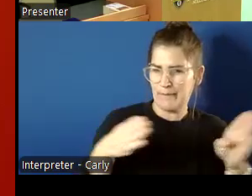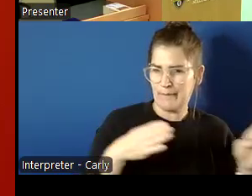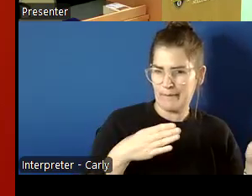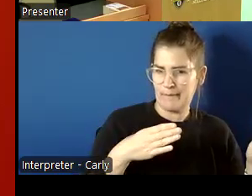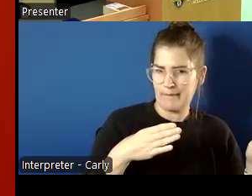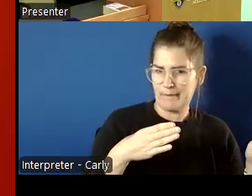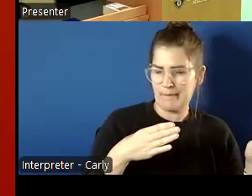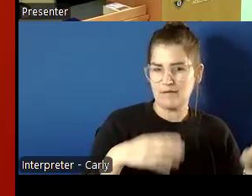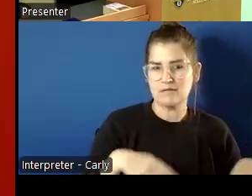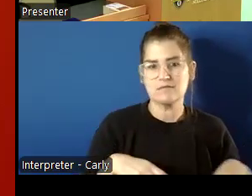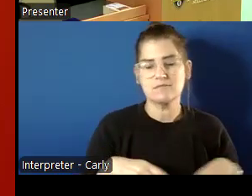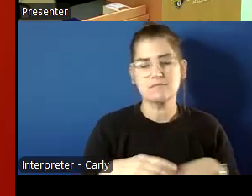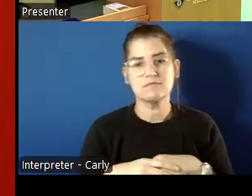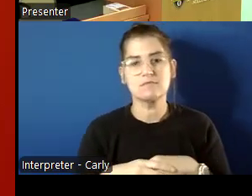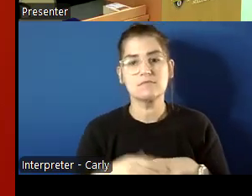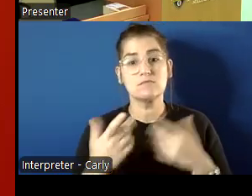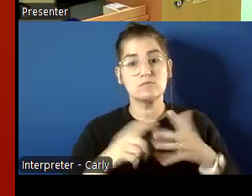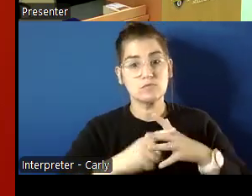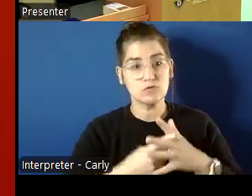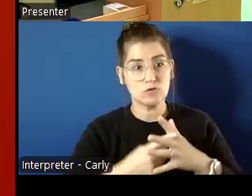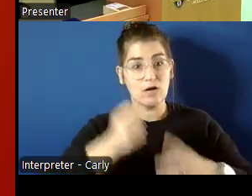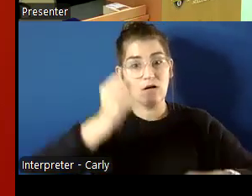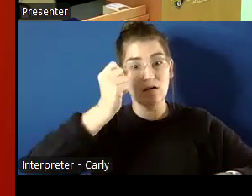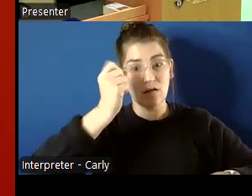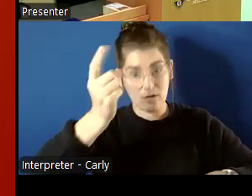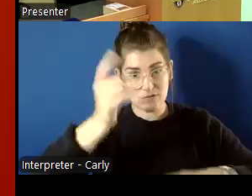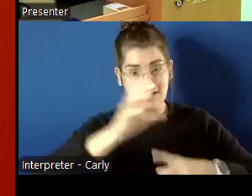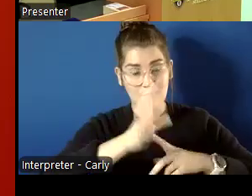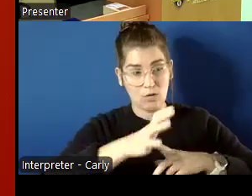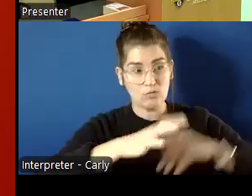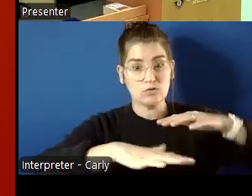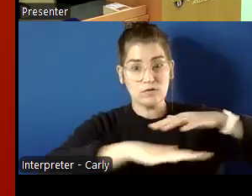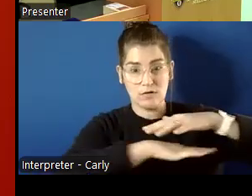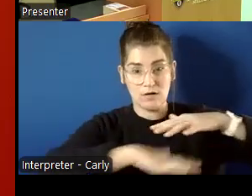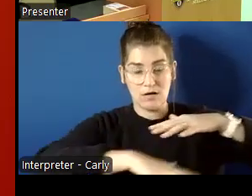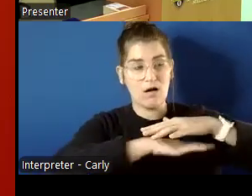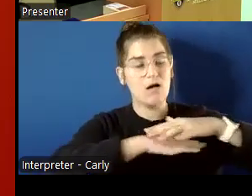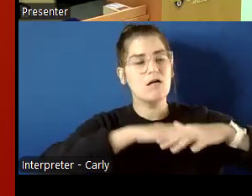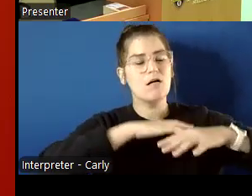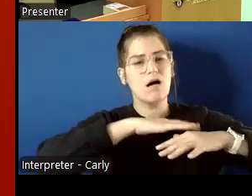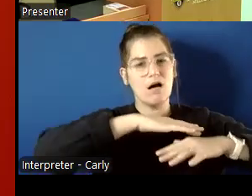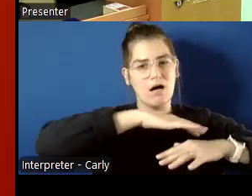You start with an understanding of culture and then you allow that to inform your entire